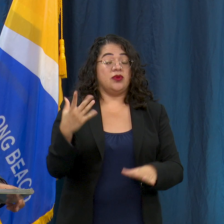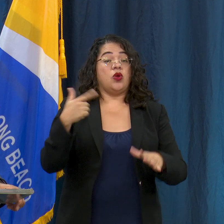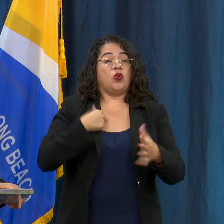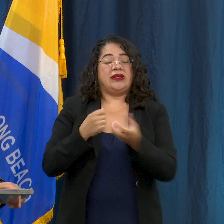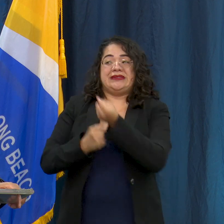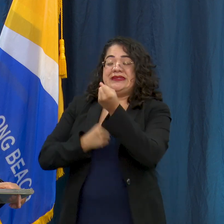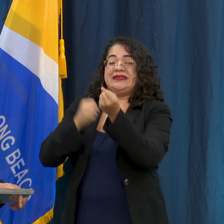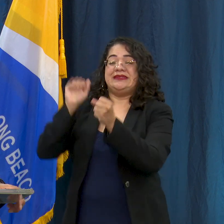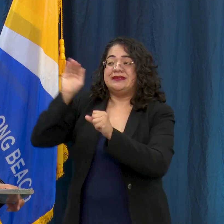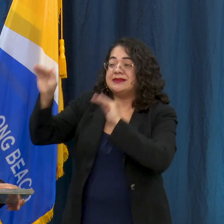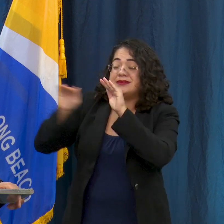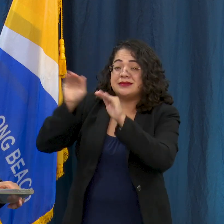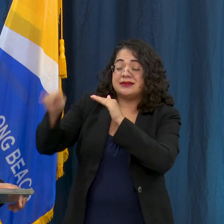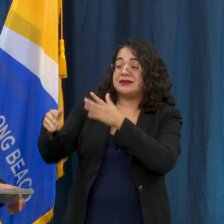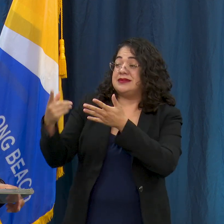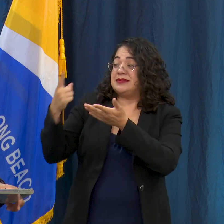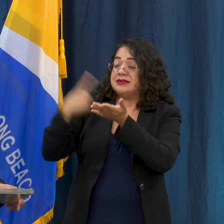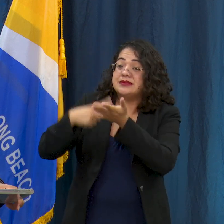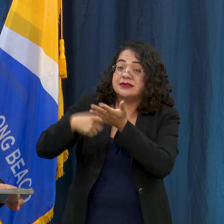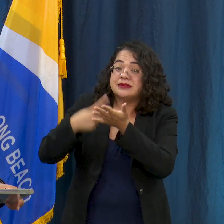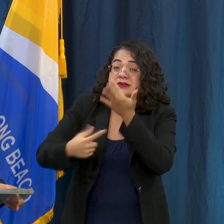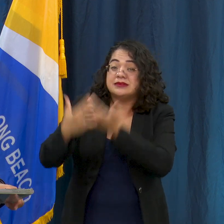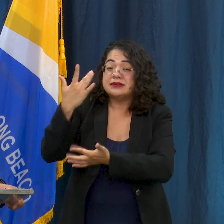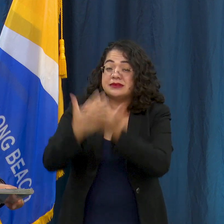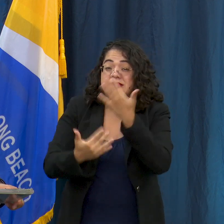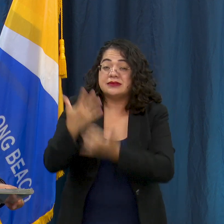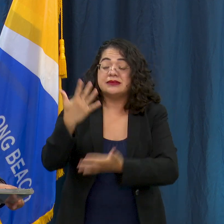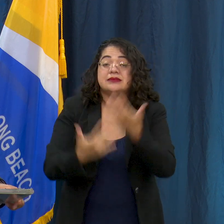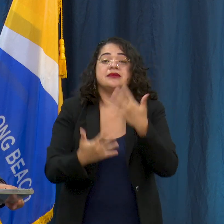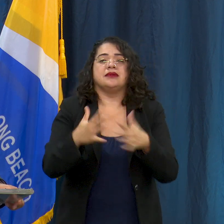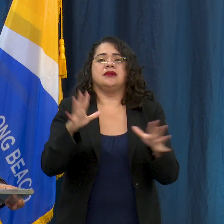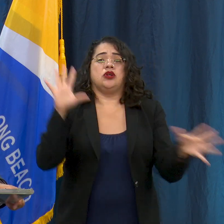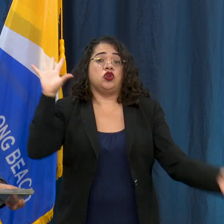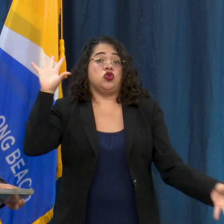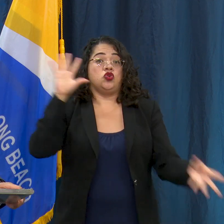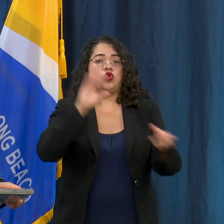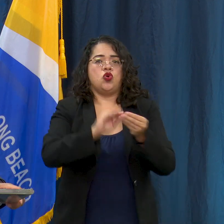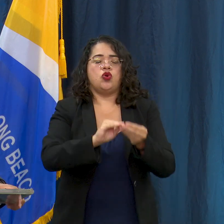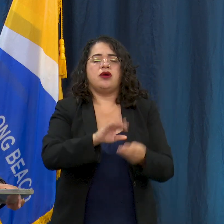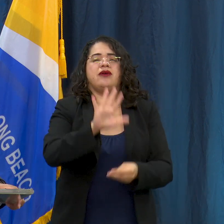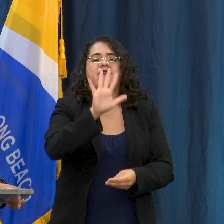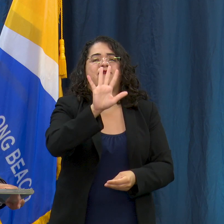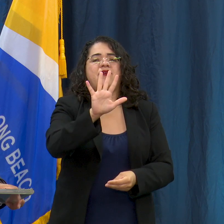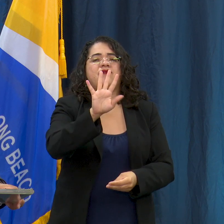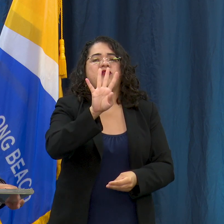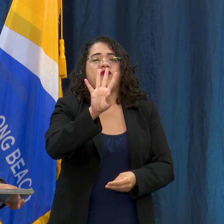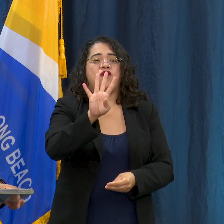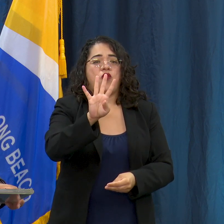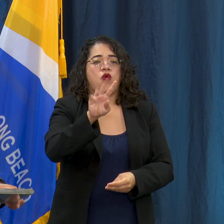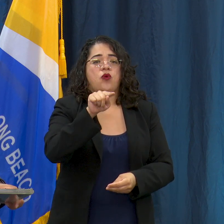received almost 54 million dollars in state and county resources to